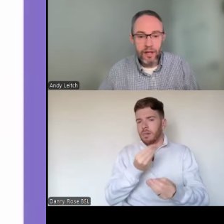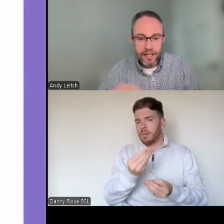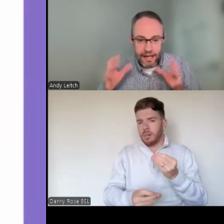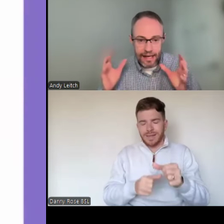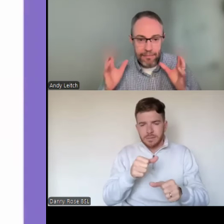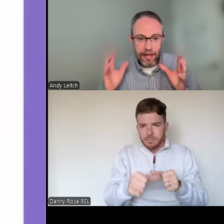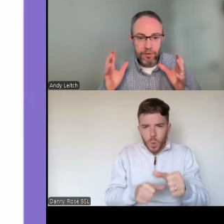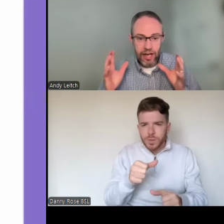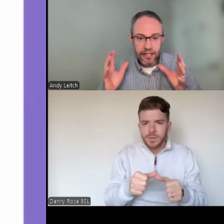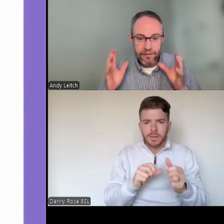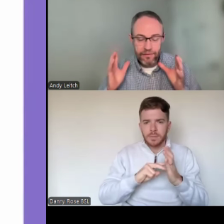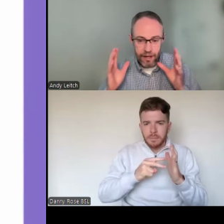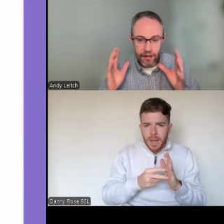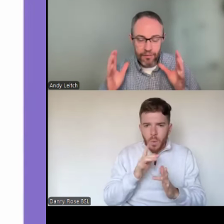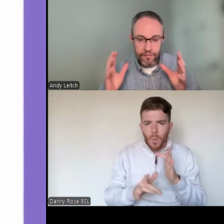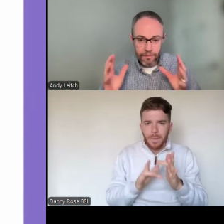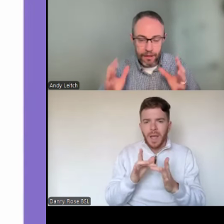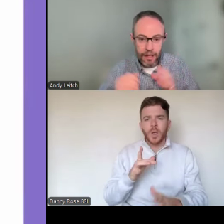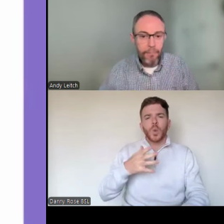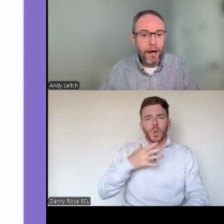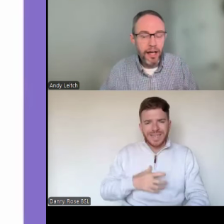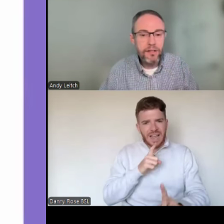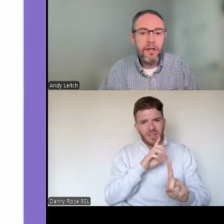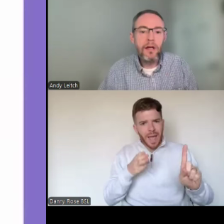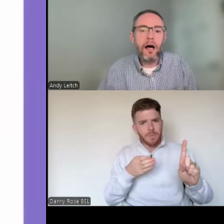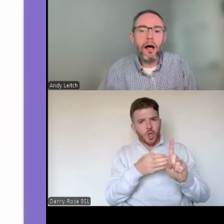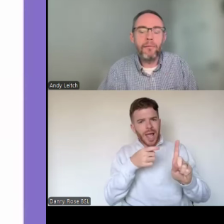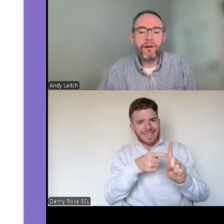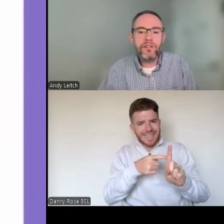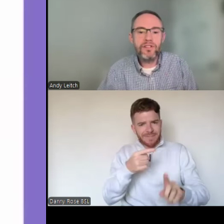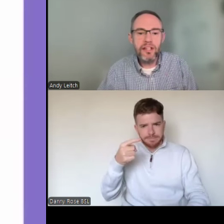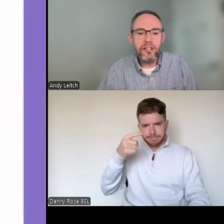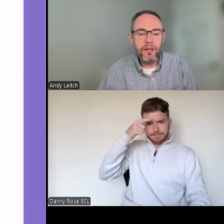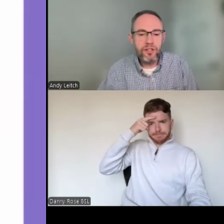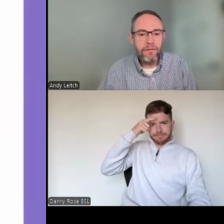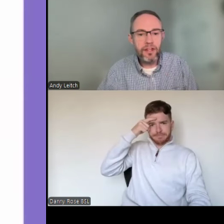we need to keep that objective in our mind, front and center, because everything